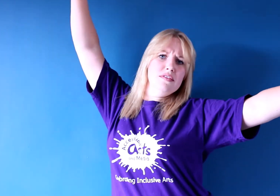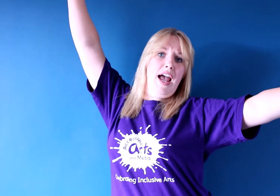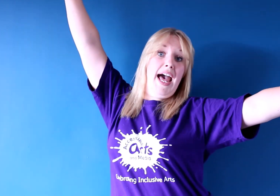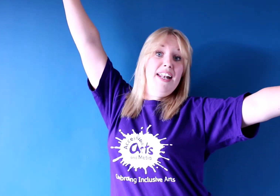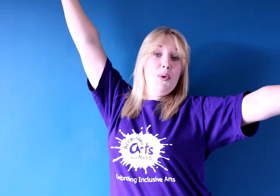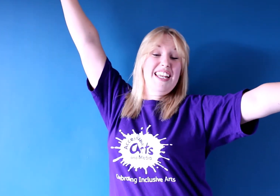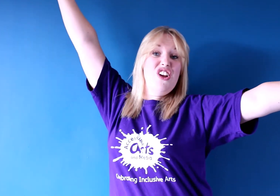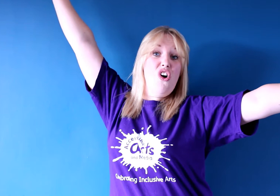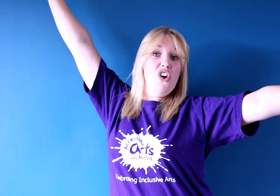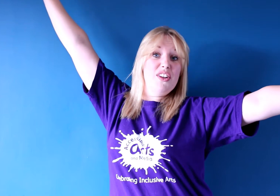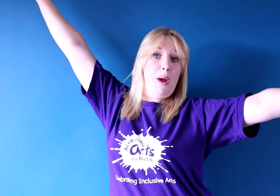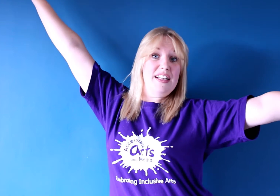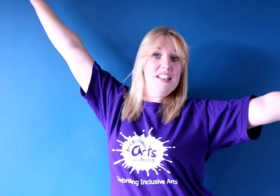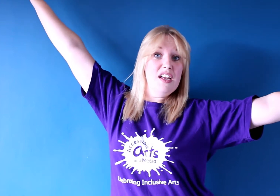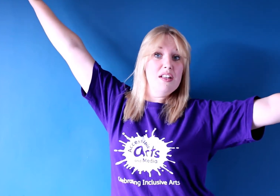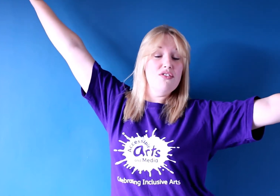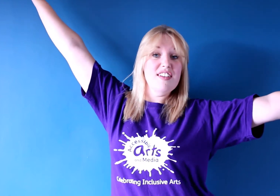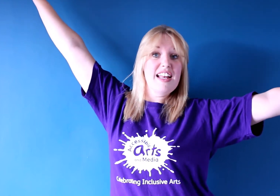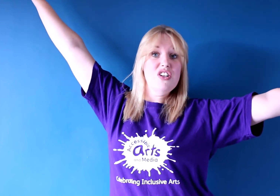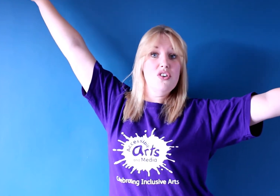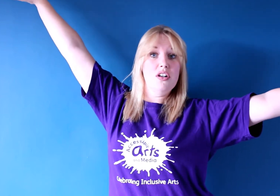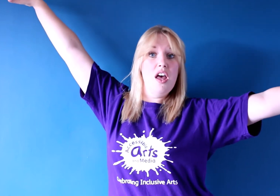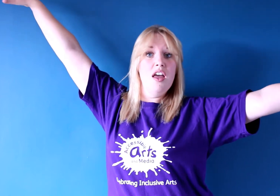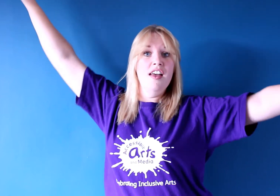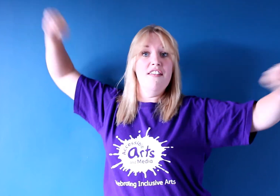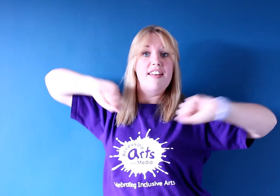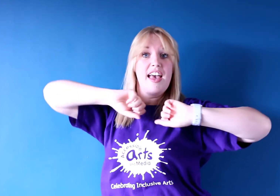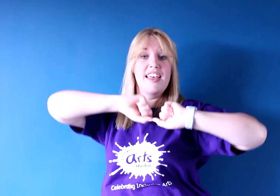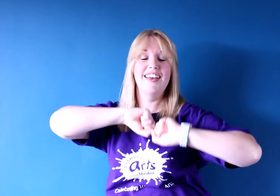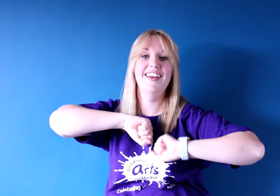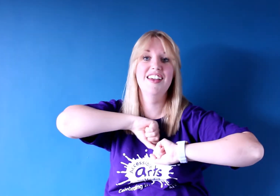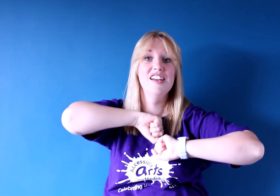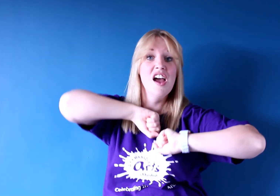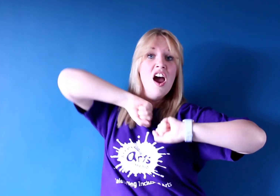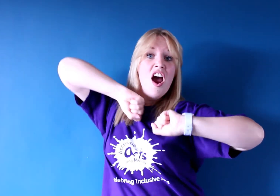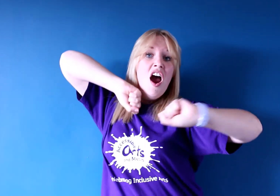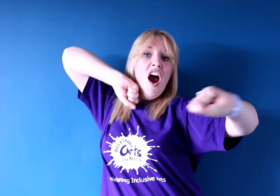and we’re going to yawn as well. Stretch and yawn. Ready?